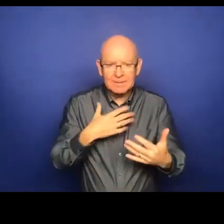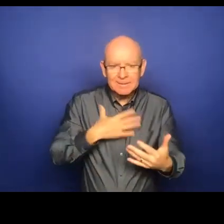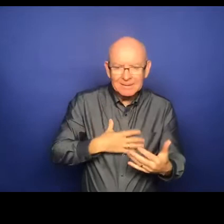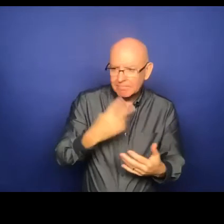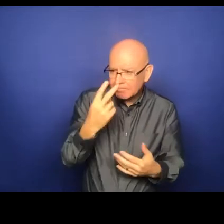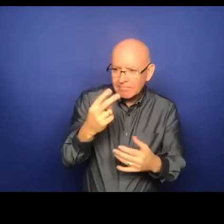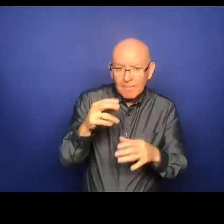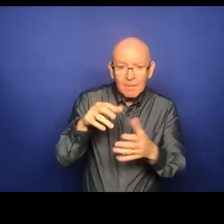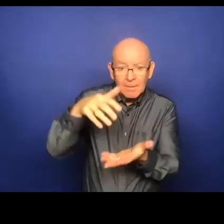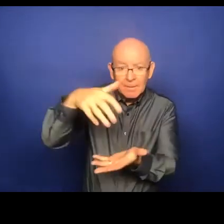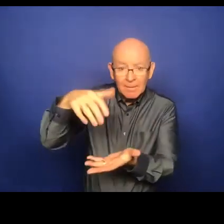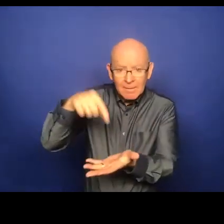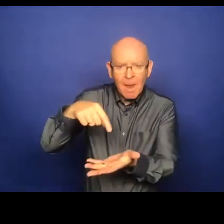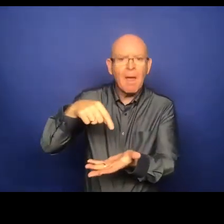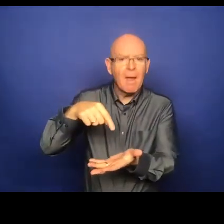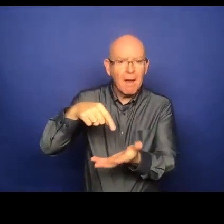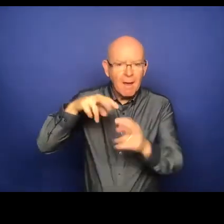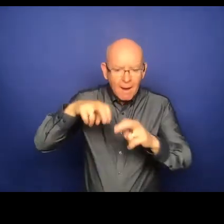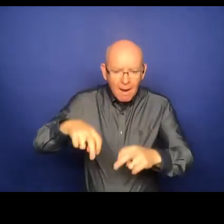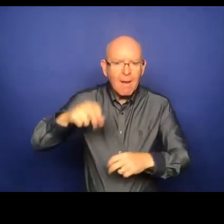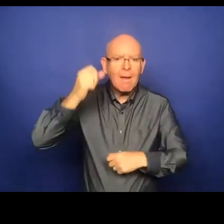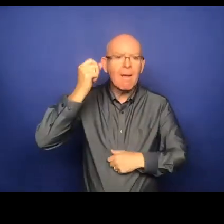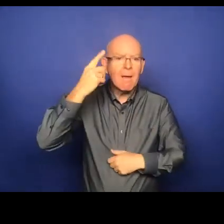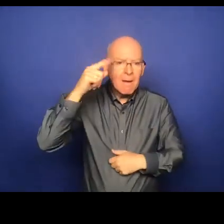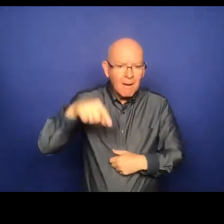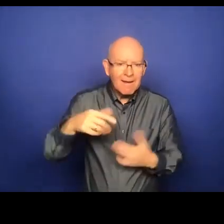of people with disabilities. And, of course, when we talk about COVID-19